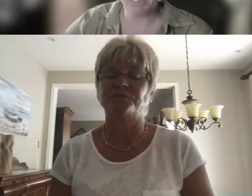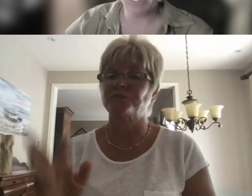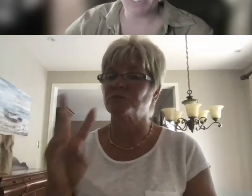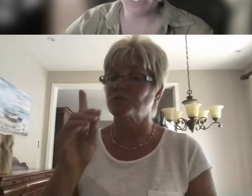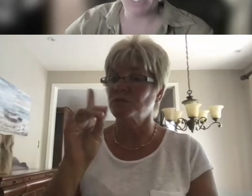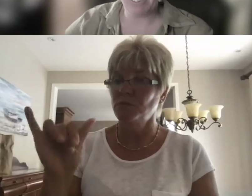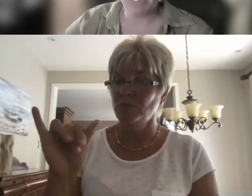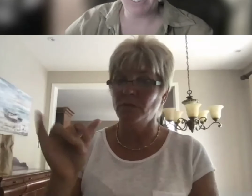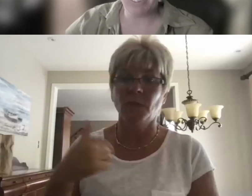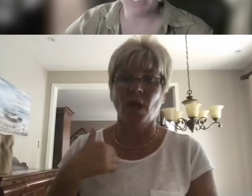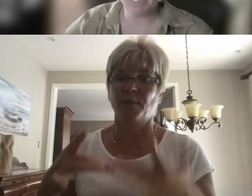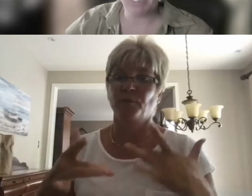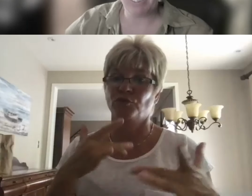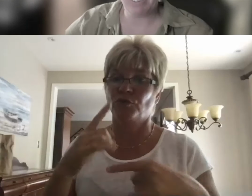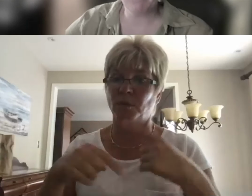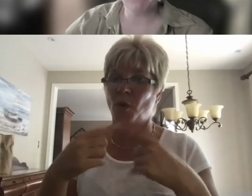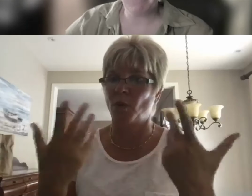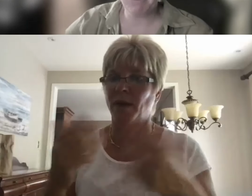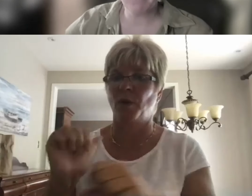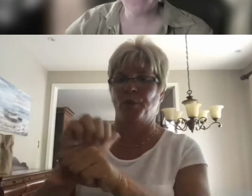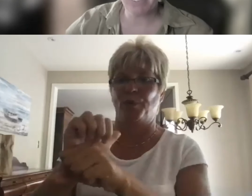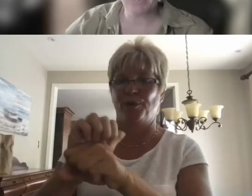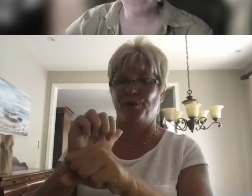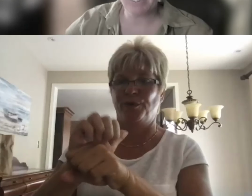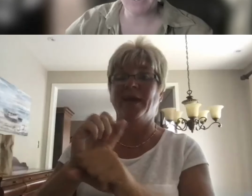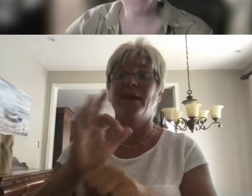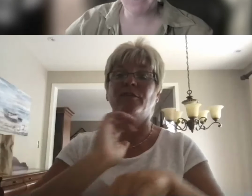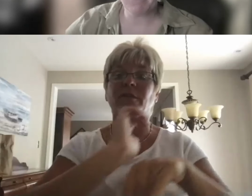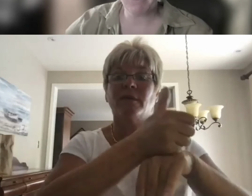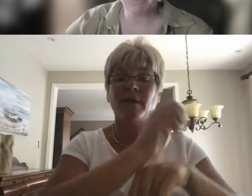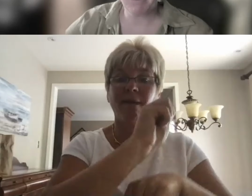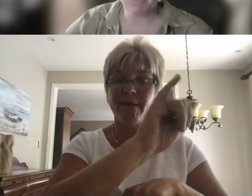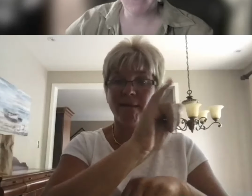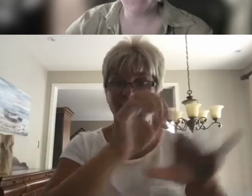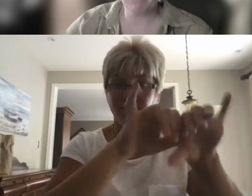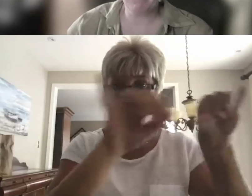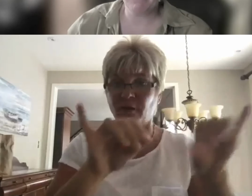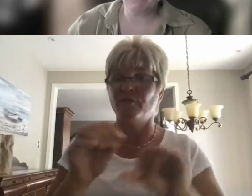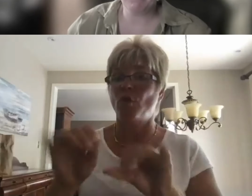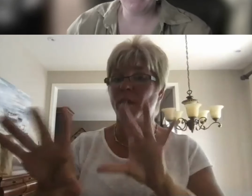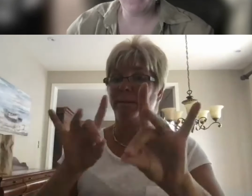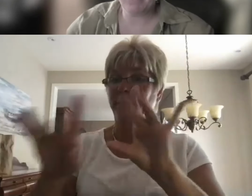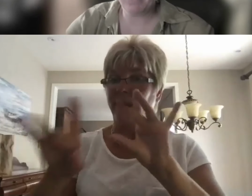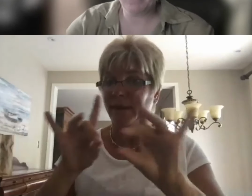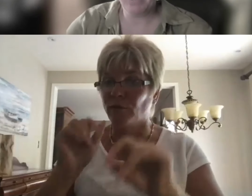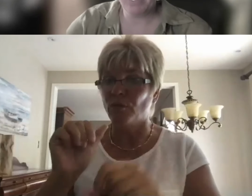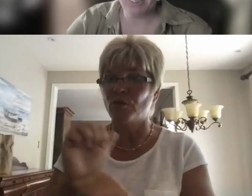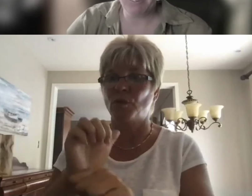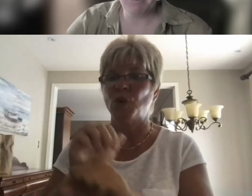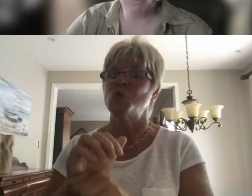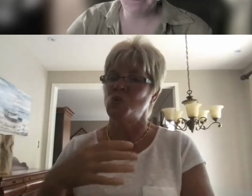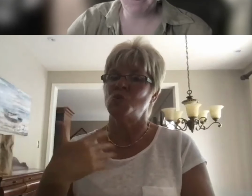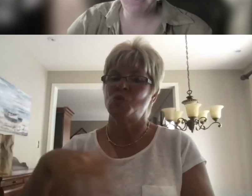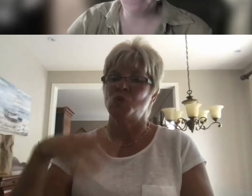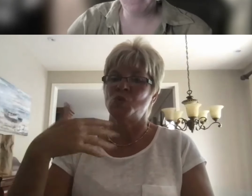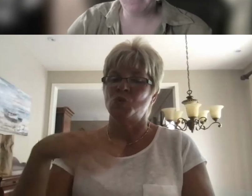are related to employment. For one reason, the employment rate for people with disabilities,